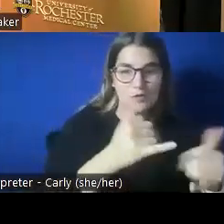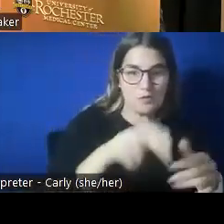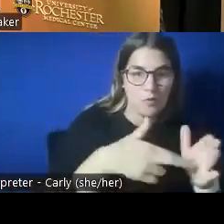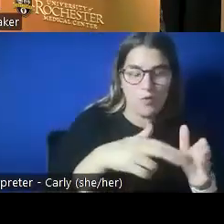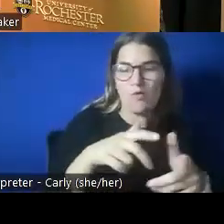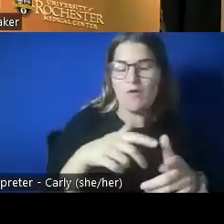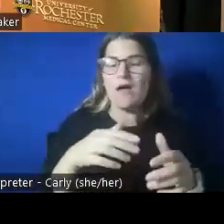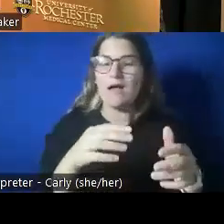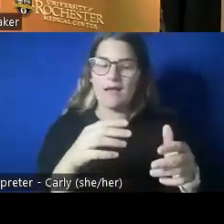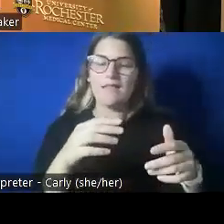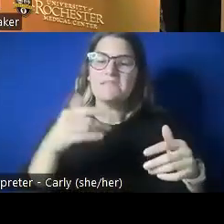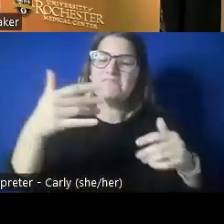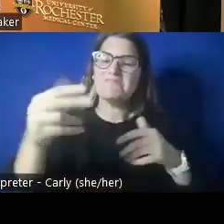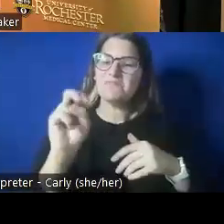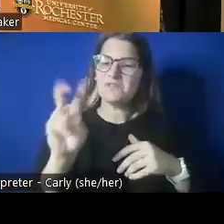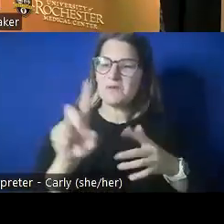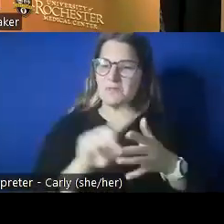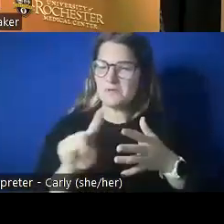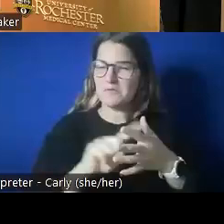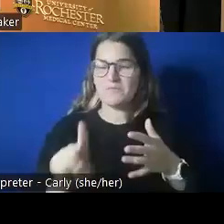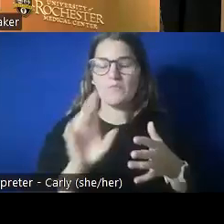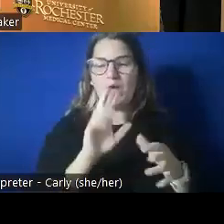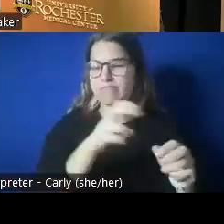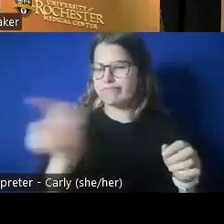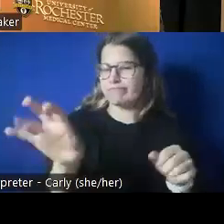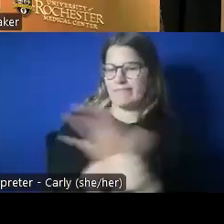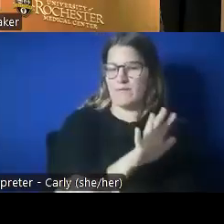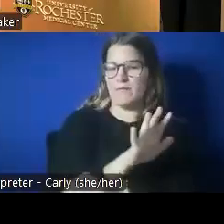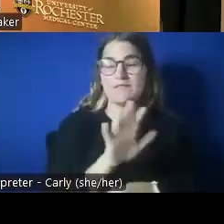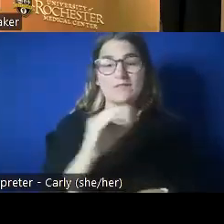beginning of November we'll be starting so for those of you on the inpatient units like if you